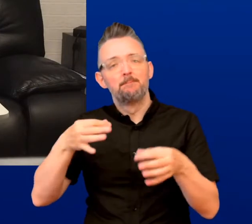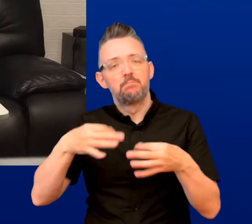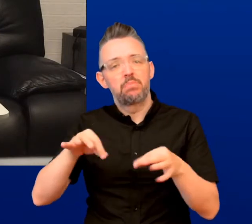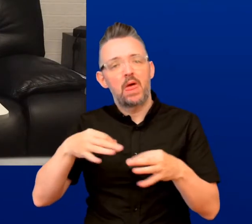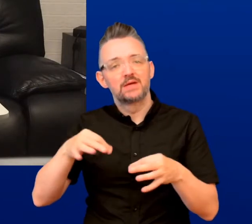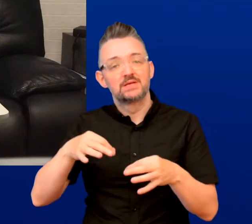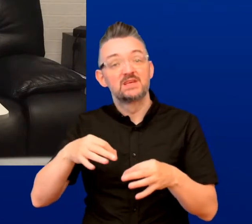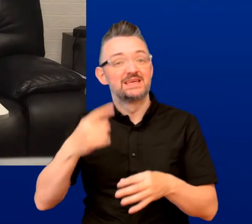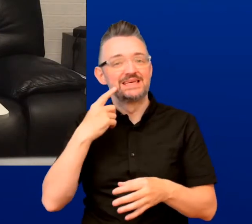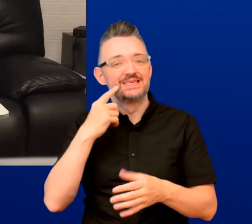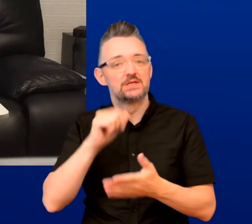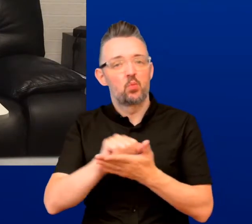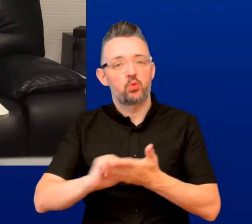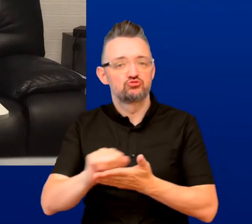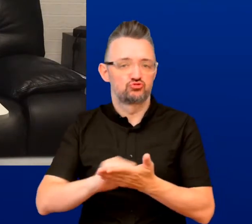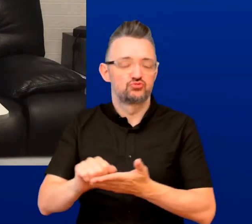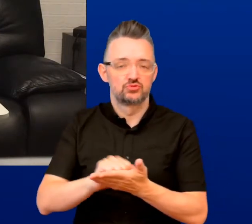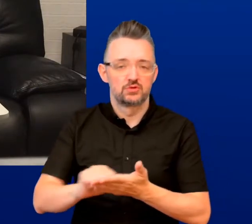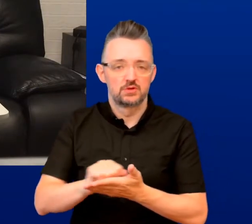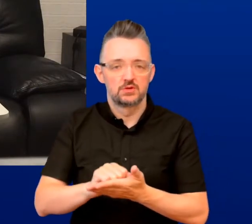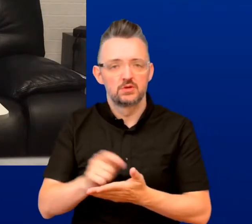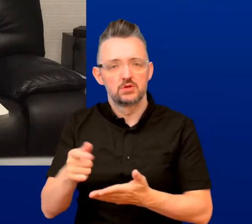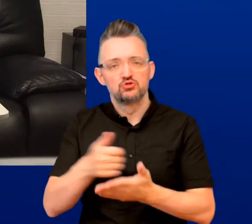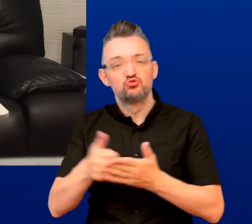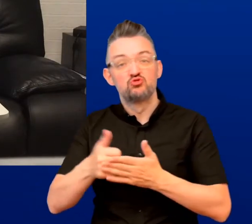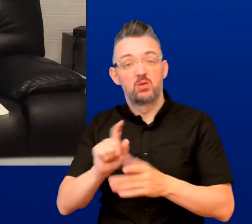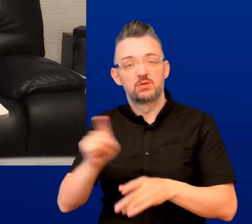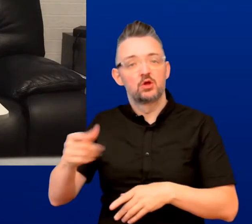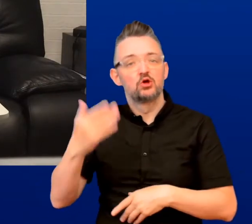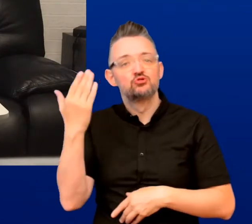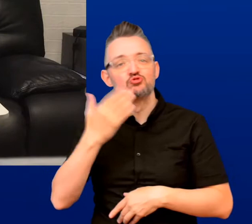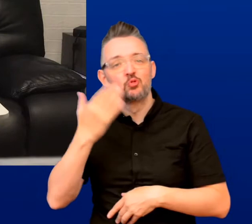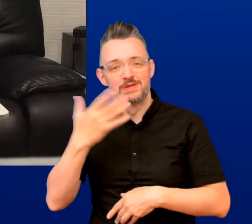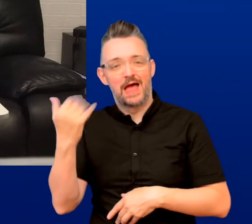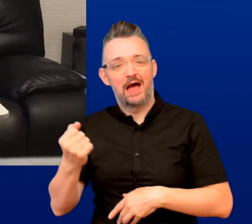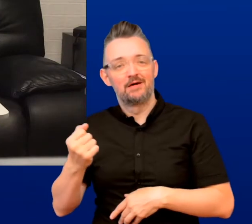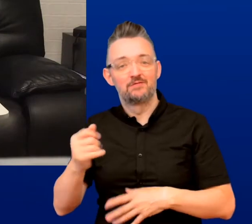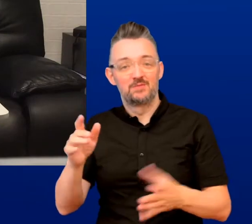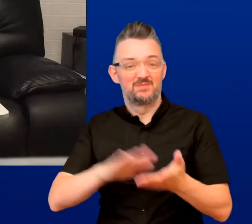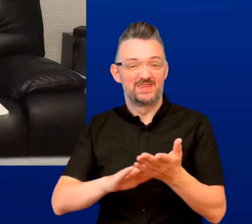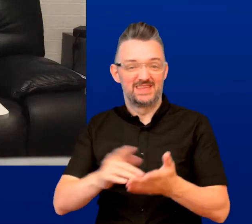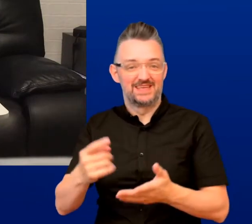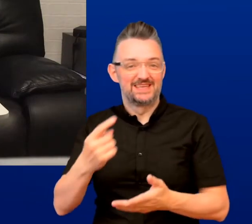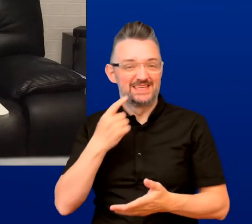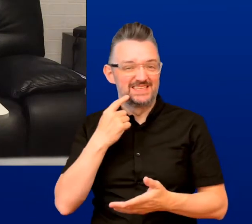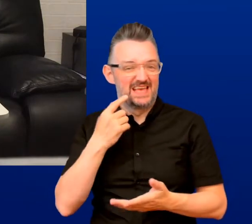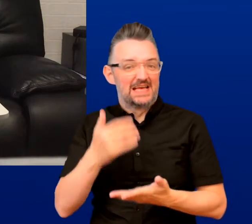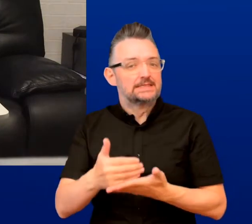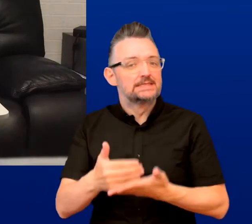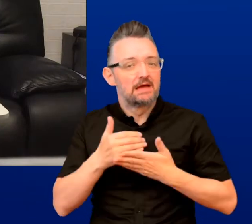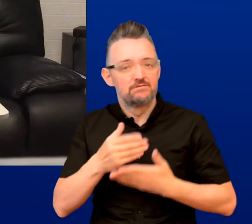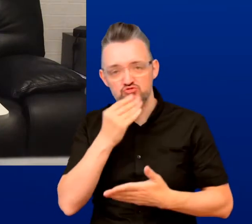washable. It's often used in schools with children so, it's relatively safe to use.